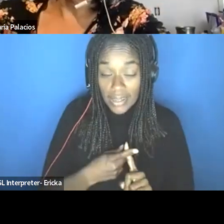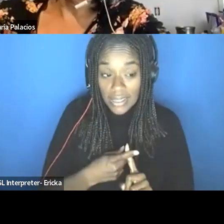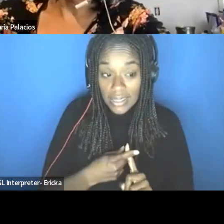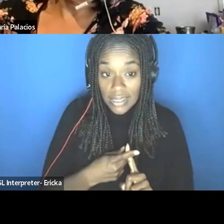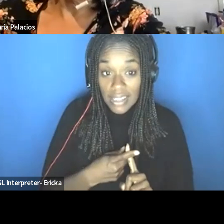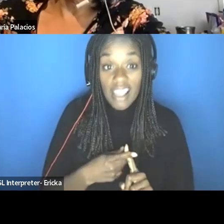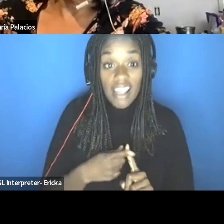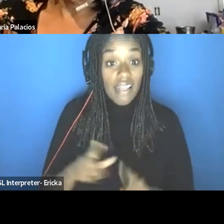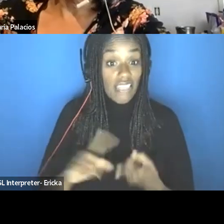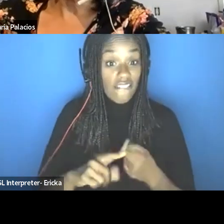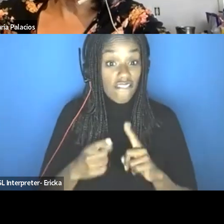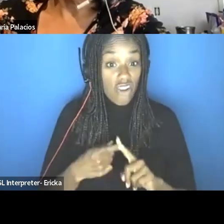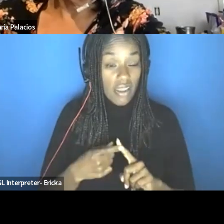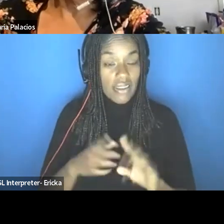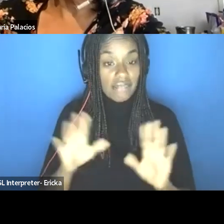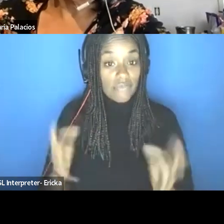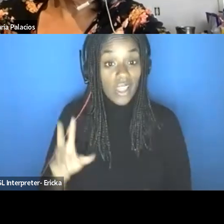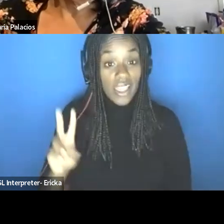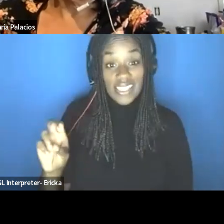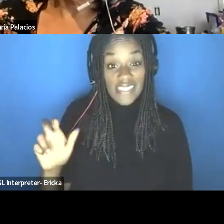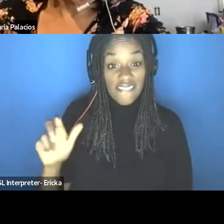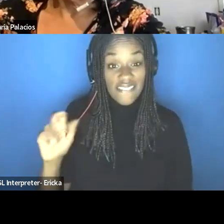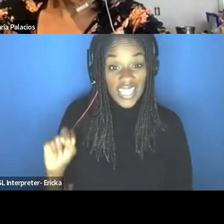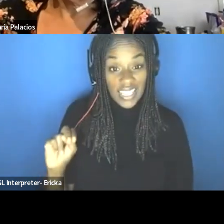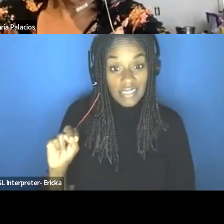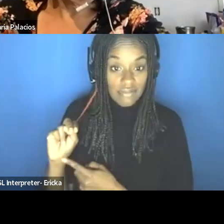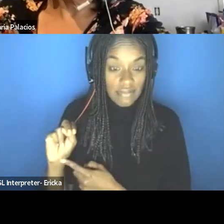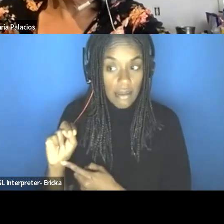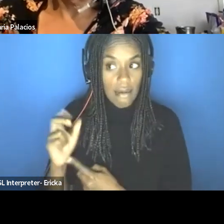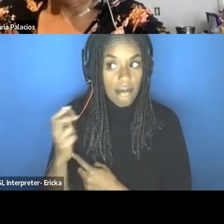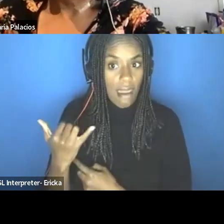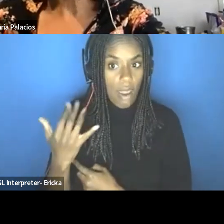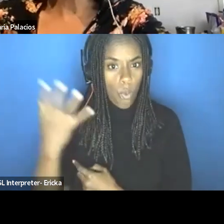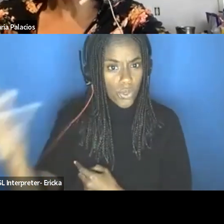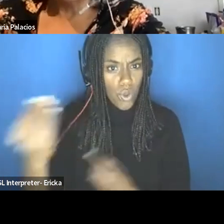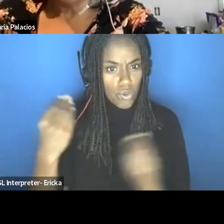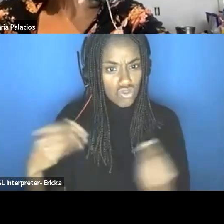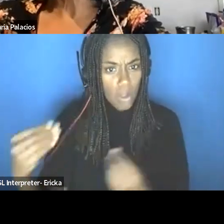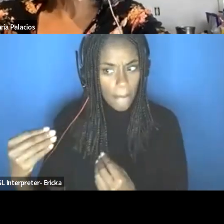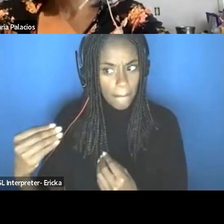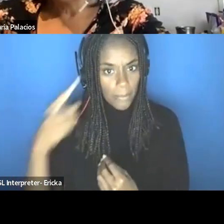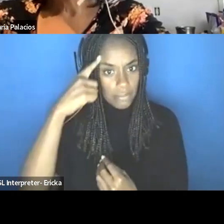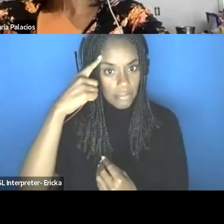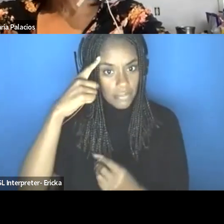Can I bring a friend along with me? And this friend is vegan as an example.